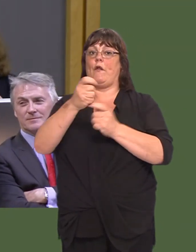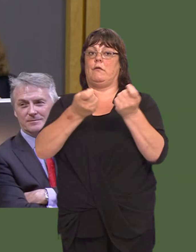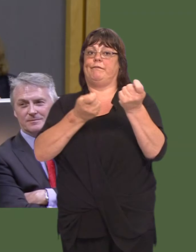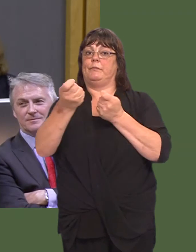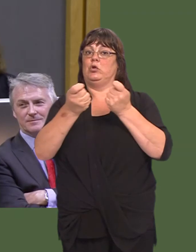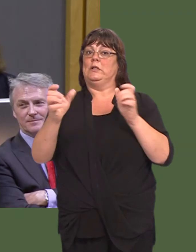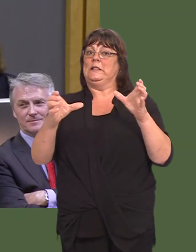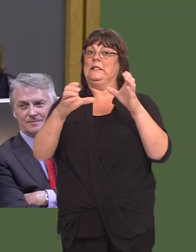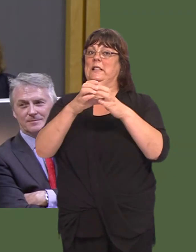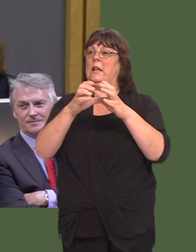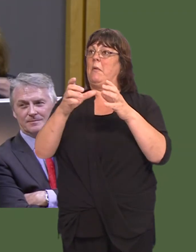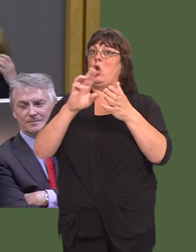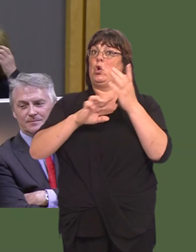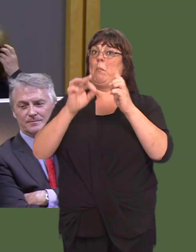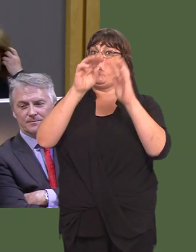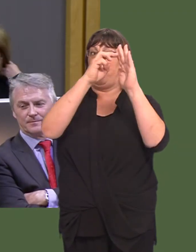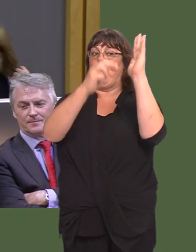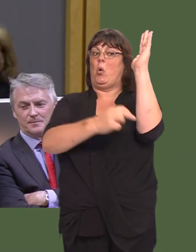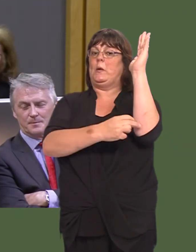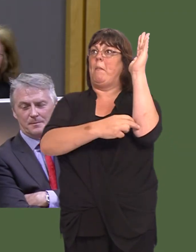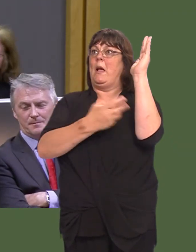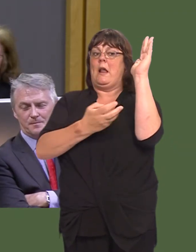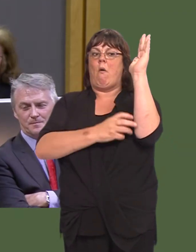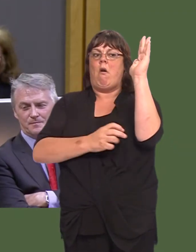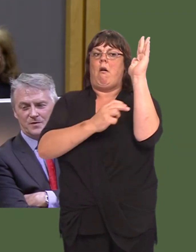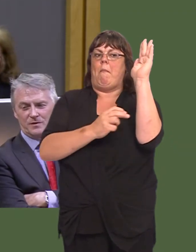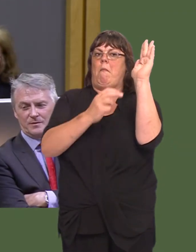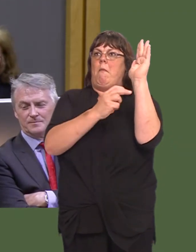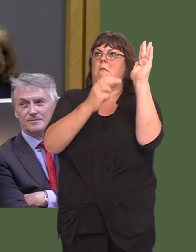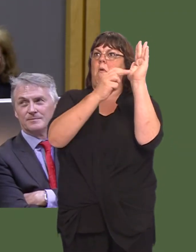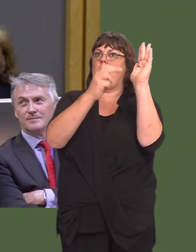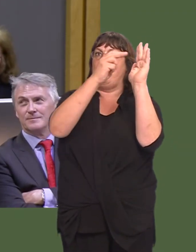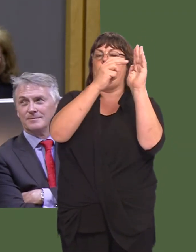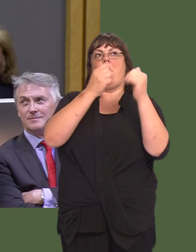bottom of the table, near the end of the season, and completely turning it around with a dramatic